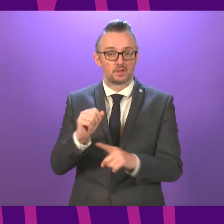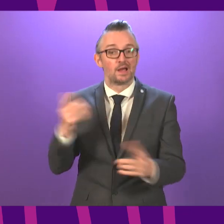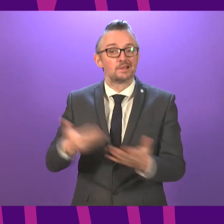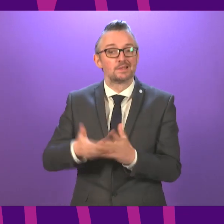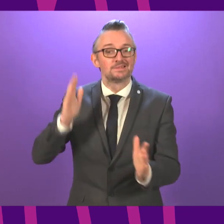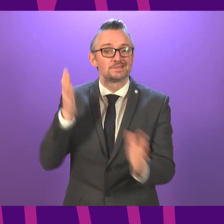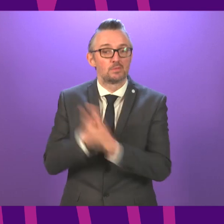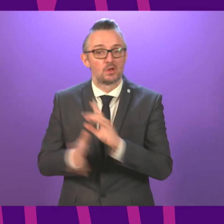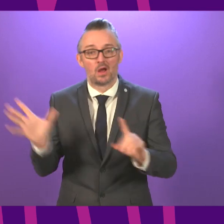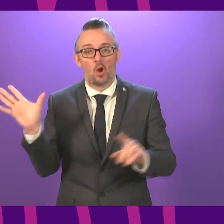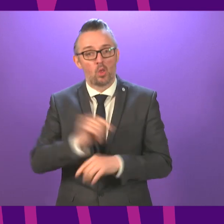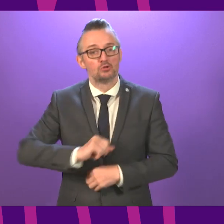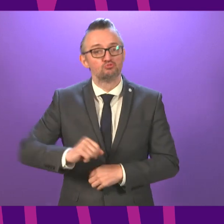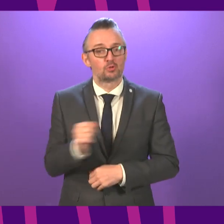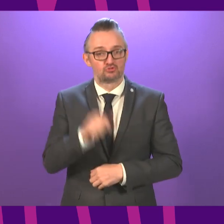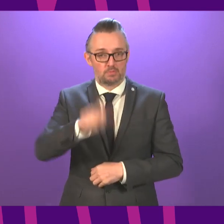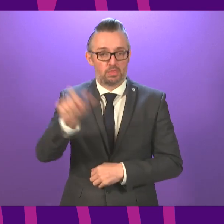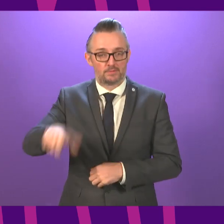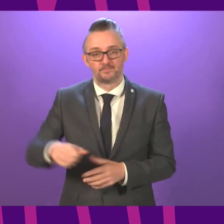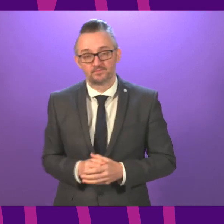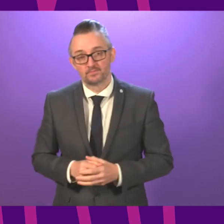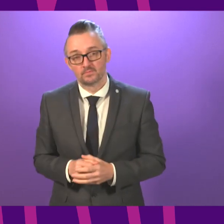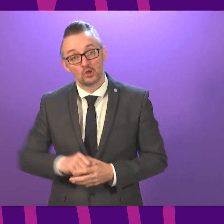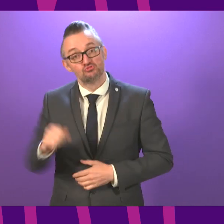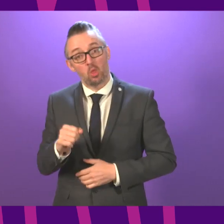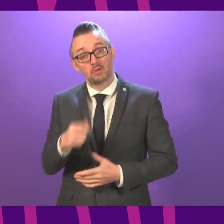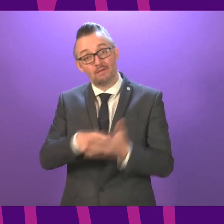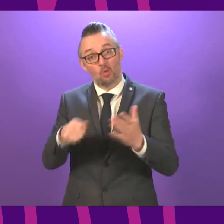Of course, Scotland did not vote to leave the EU and the issue of how we rejoin as an